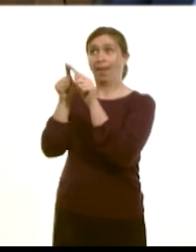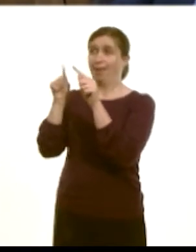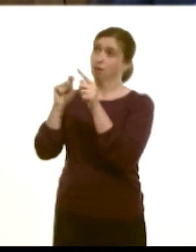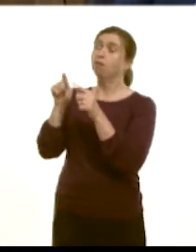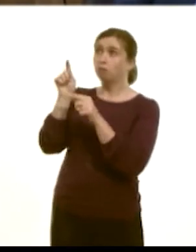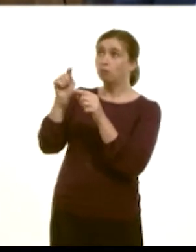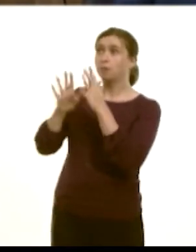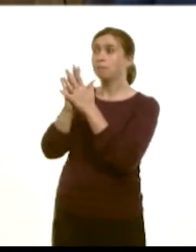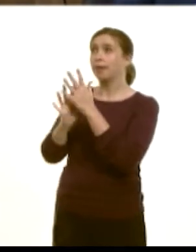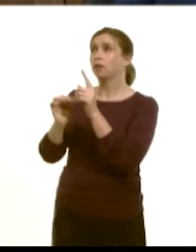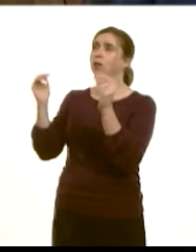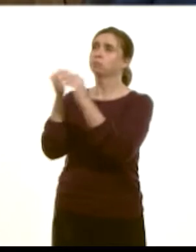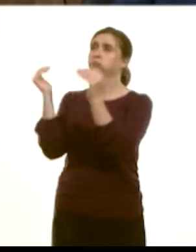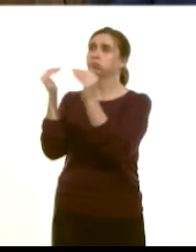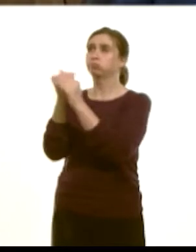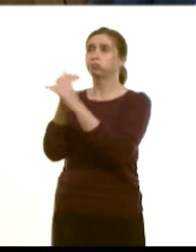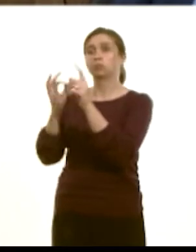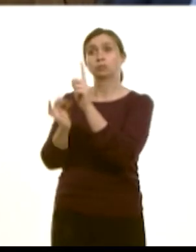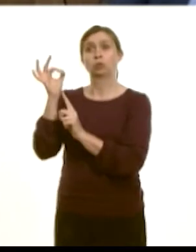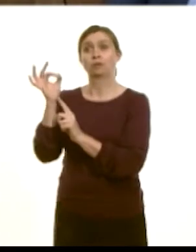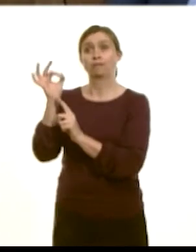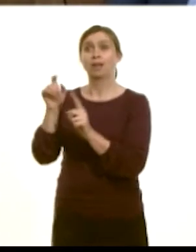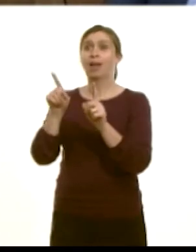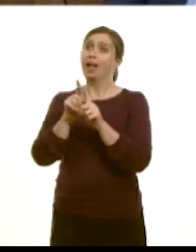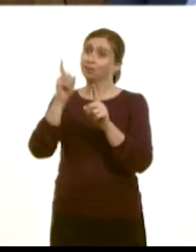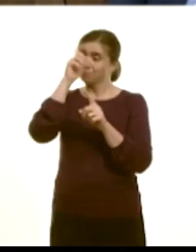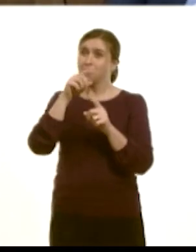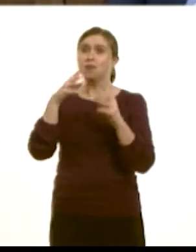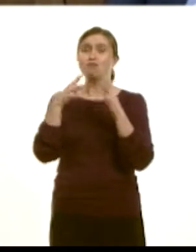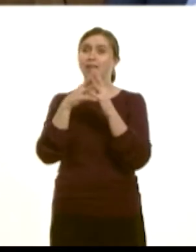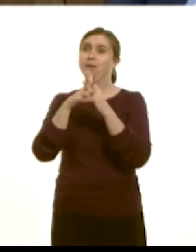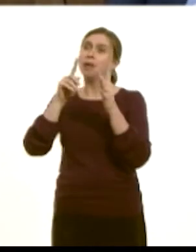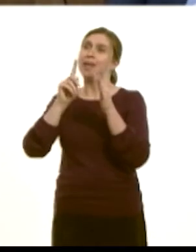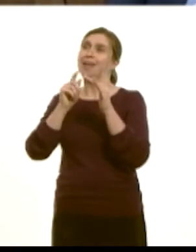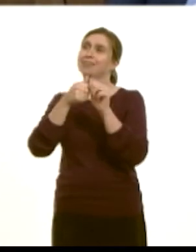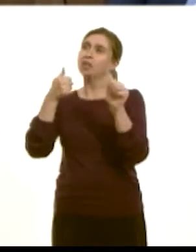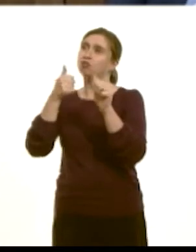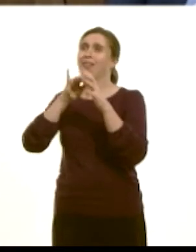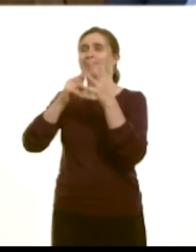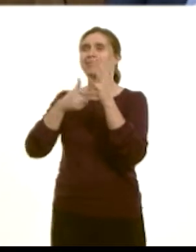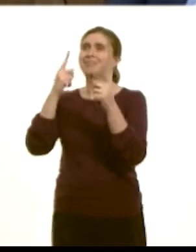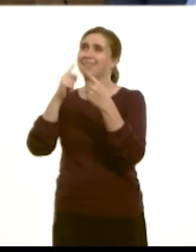There was, of course, the bypass, if I remember rightly, of Wrexham industrial estate. That was financed by Government.